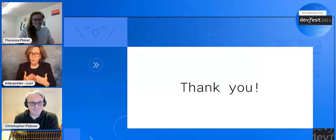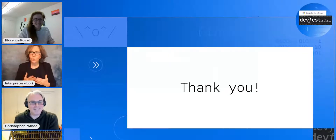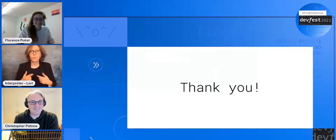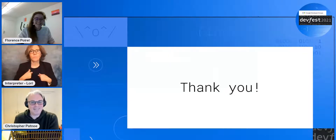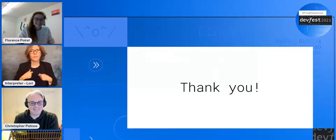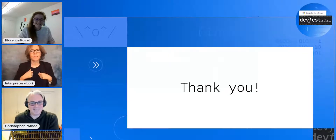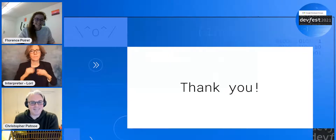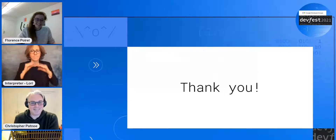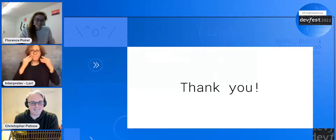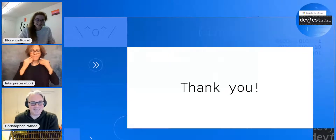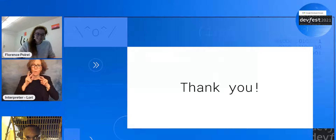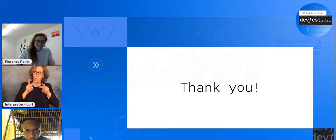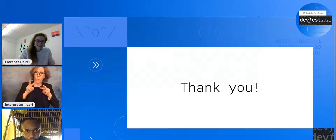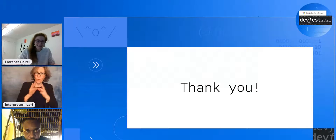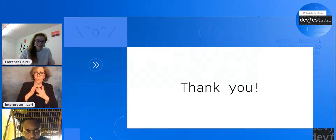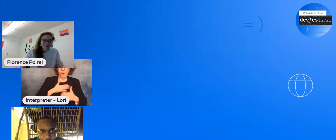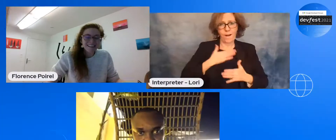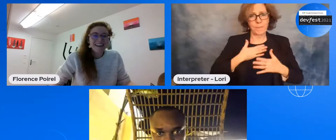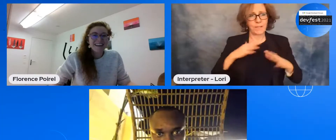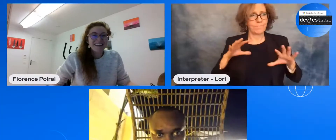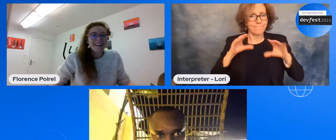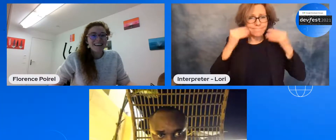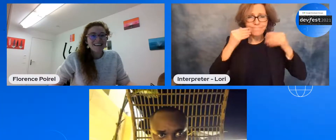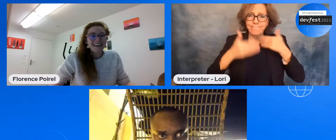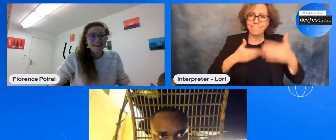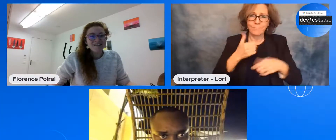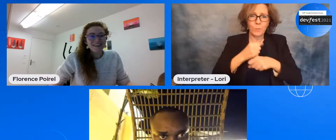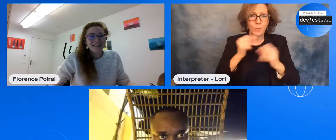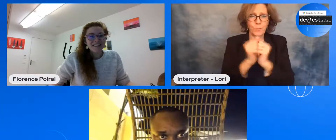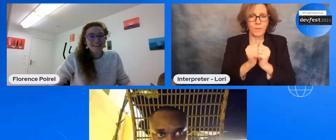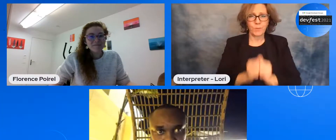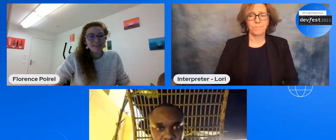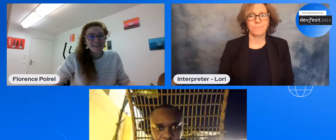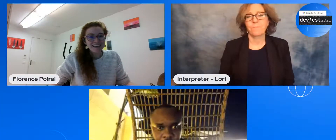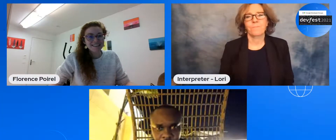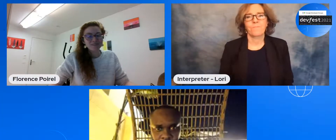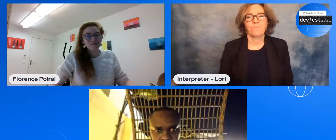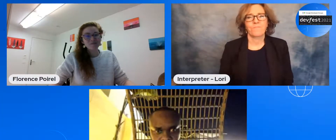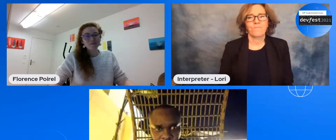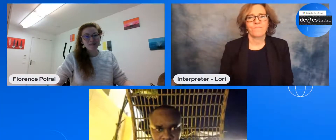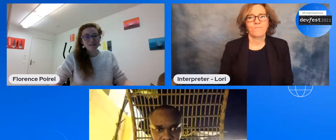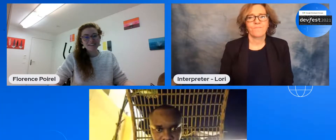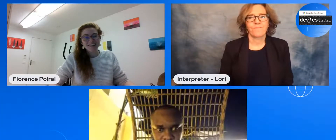Thank you. And now, let me hand it over to my colleague